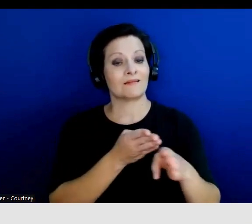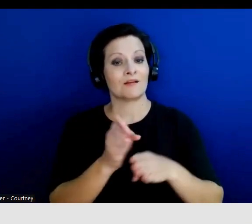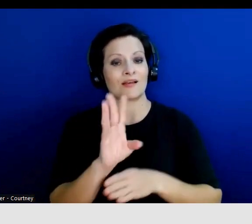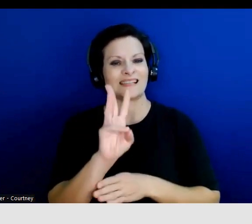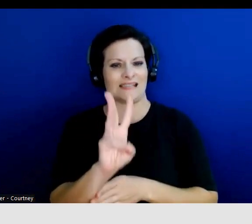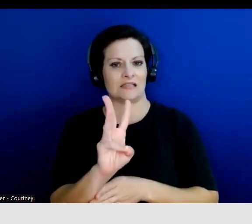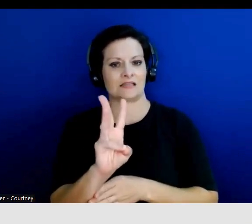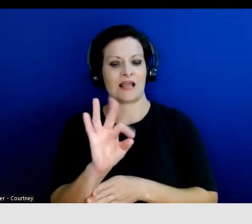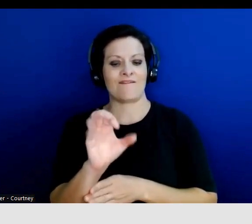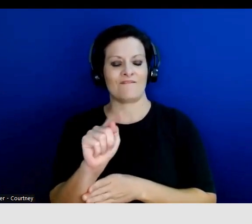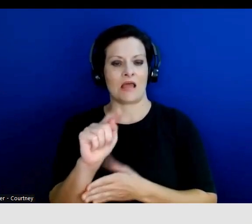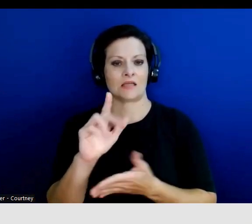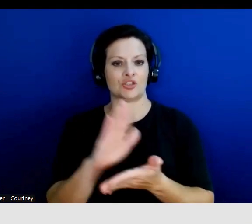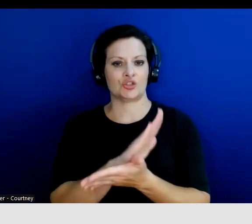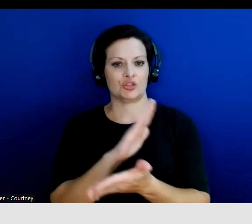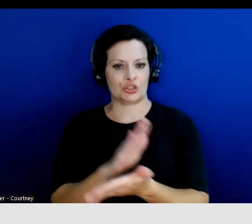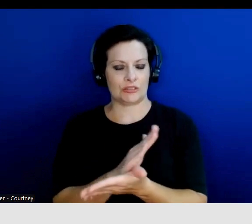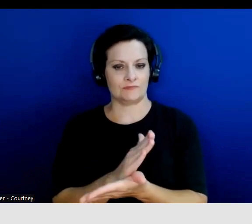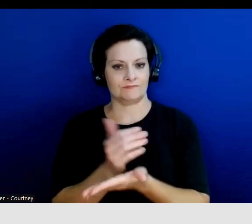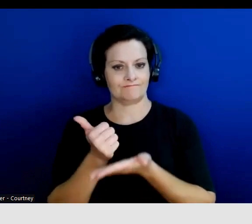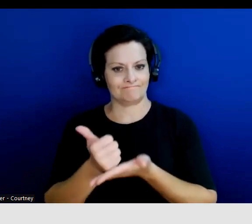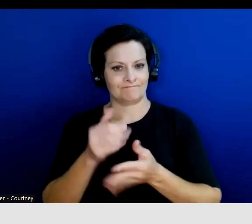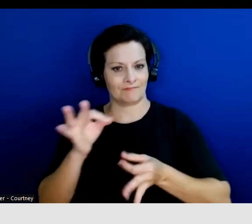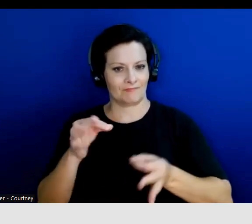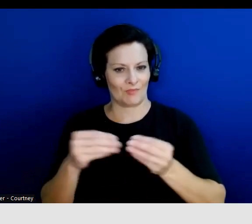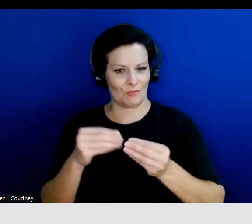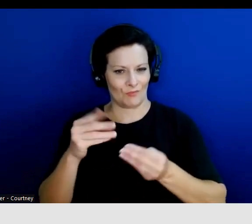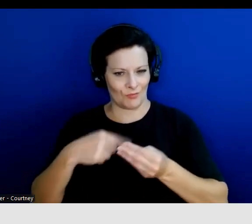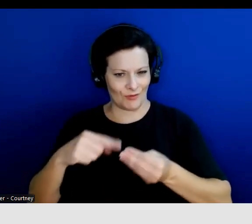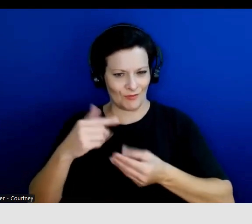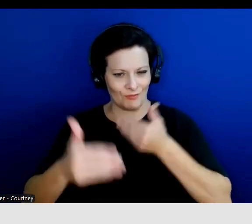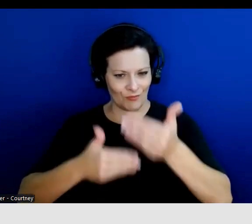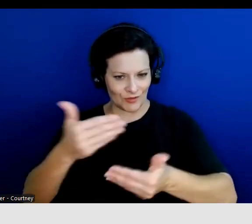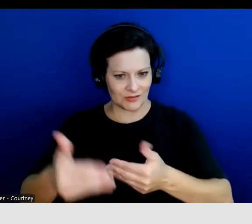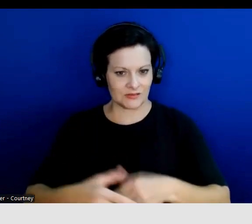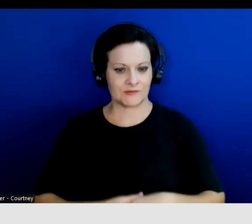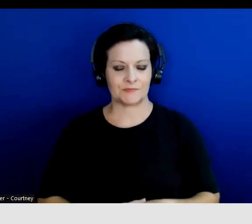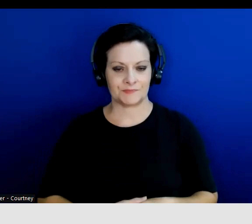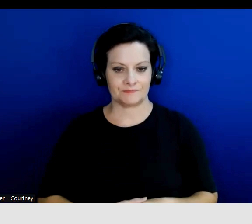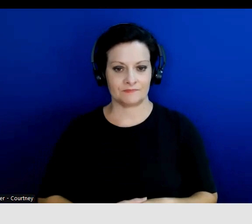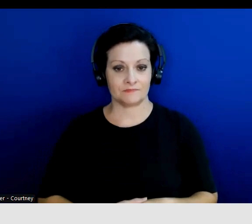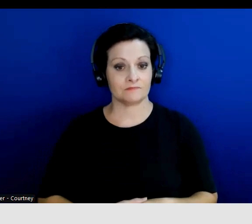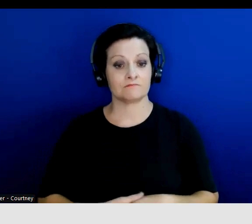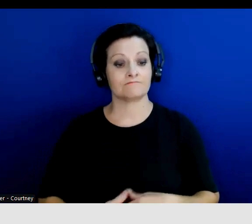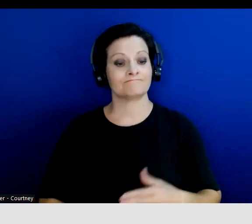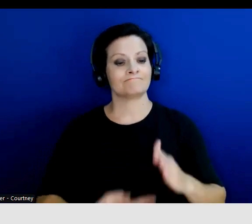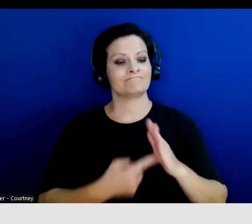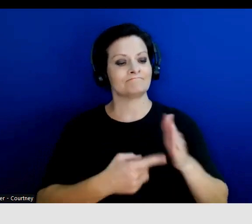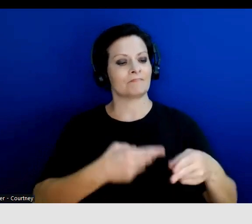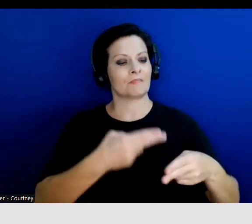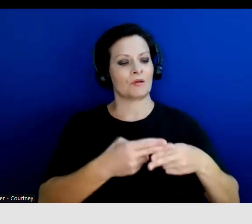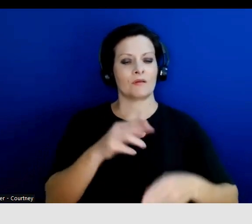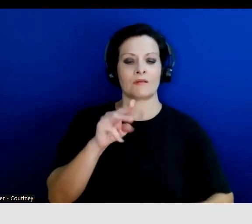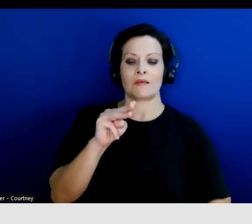additional details on this process. Examples of what is considered a minor renovation are included